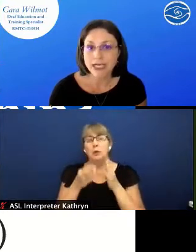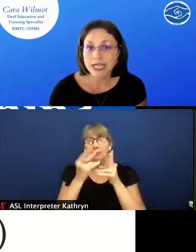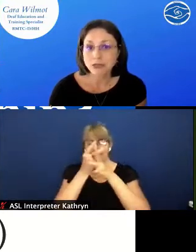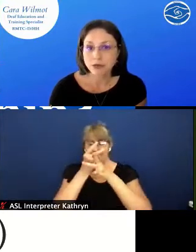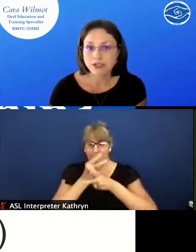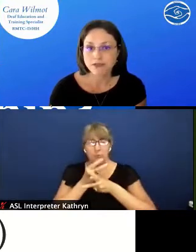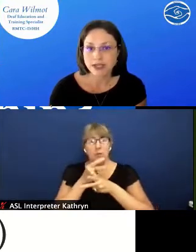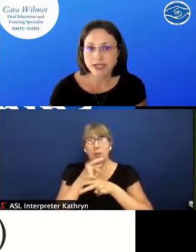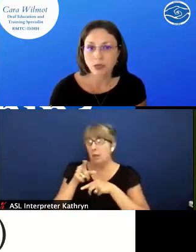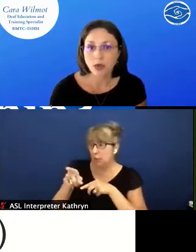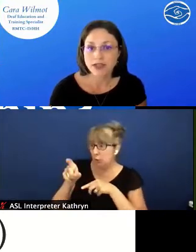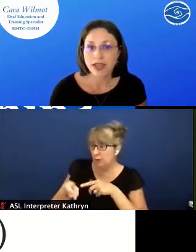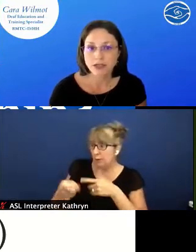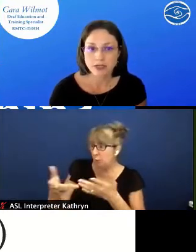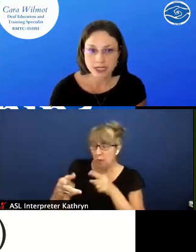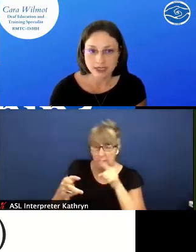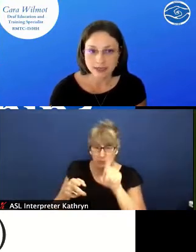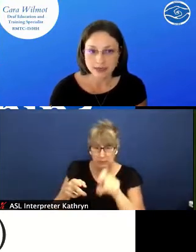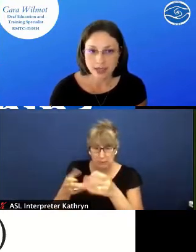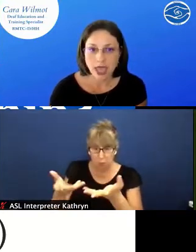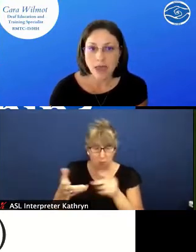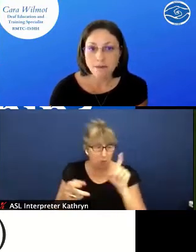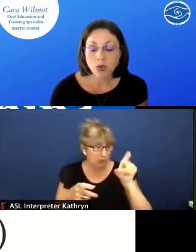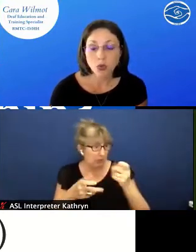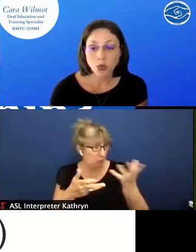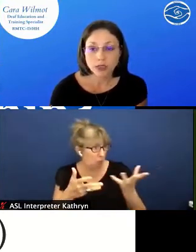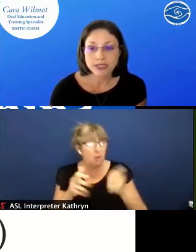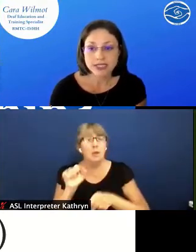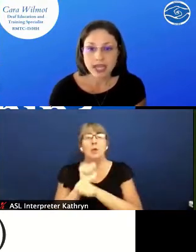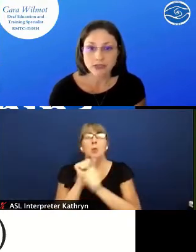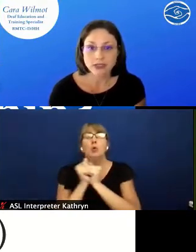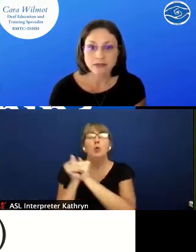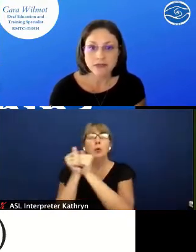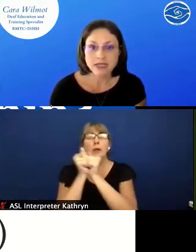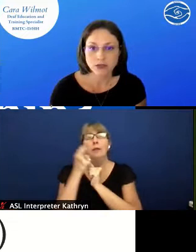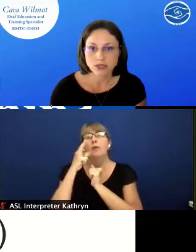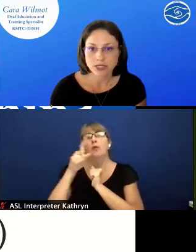each person finds out what the other needs, and both work together to meet those needs.